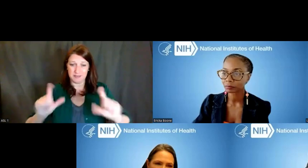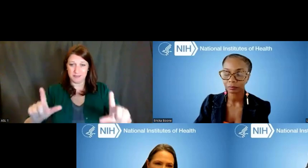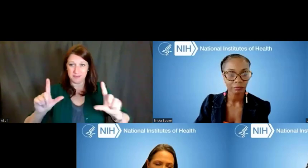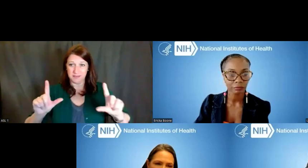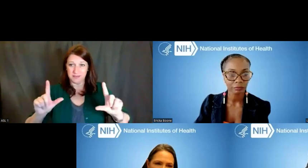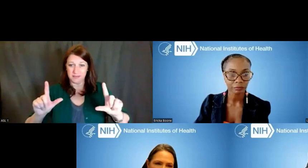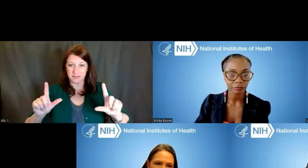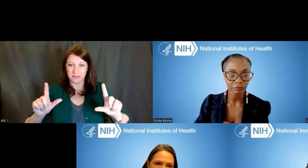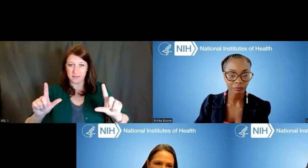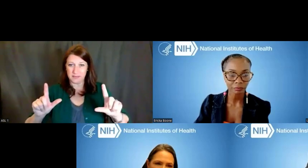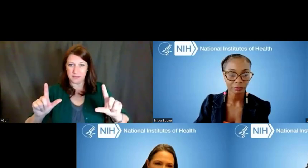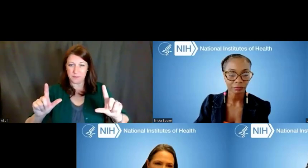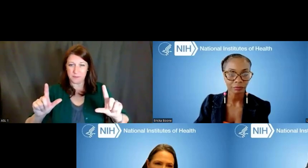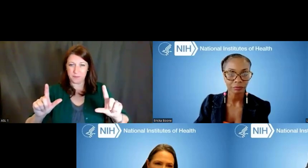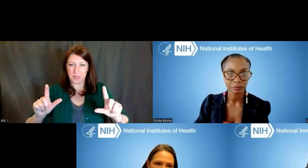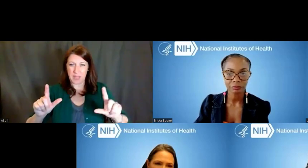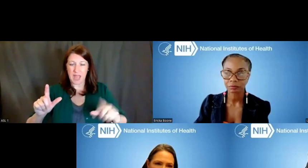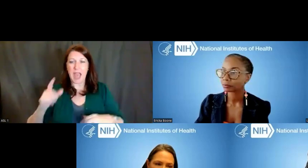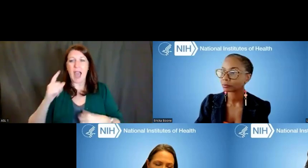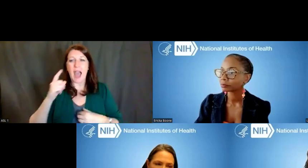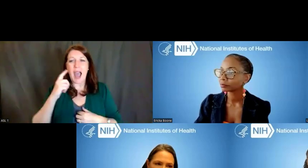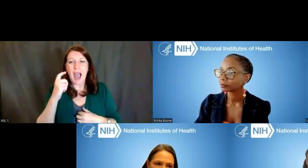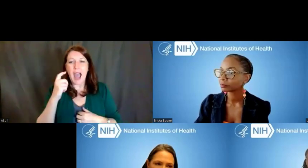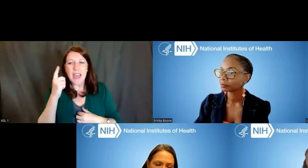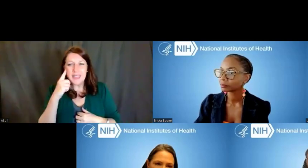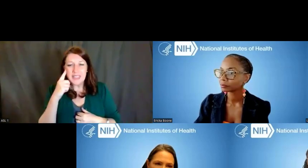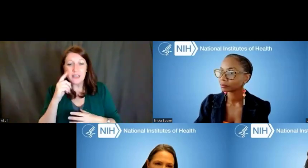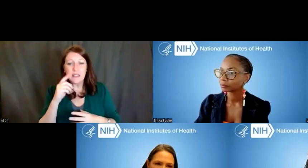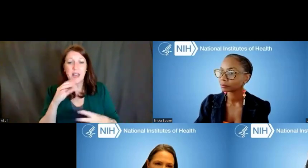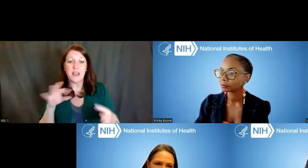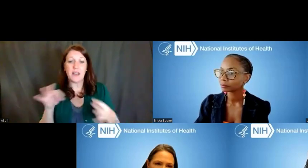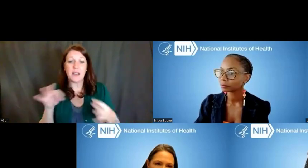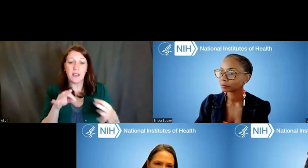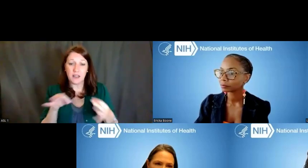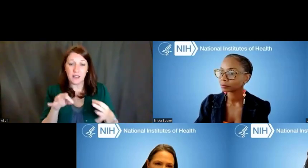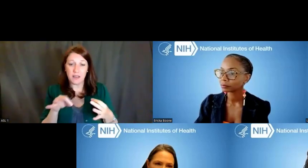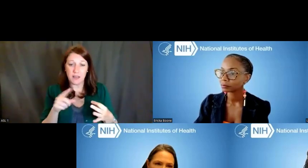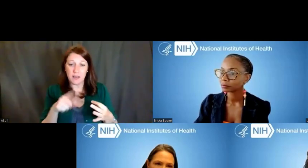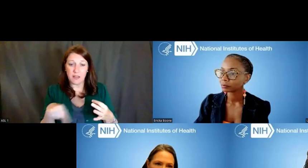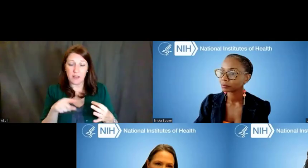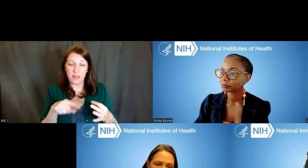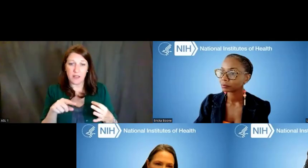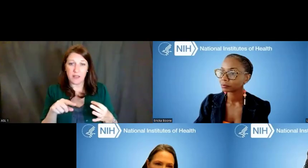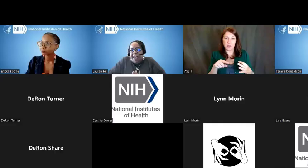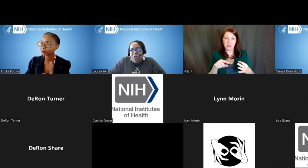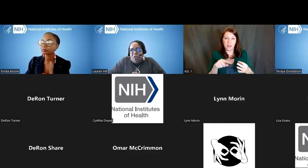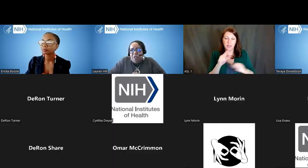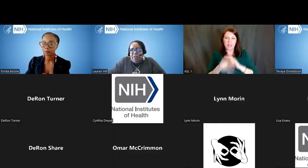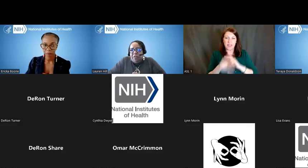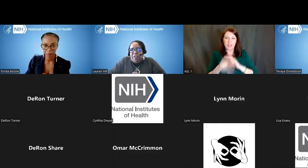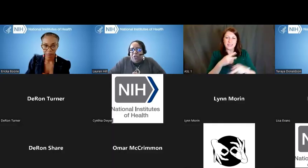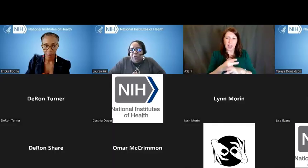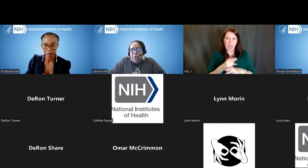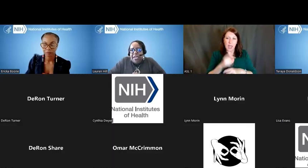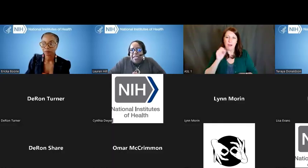I think the dimensions there are what type of doctoral degree